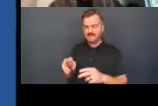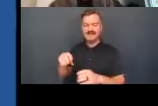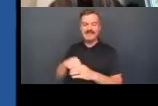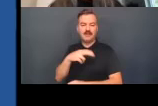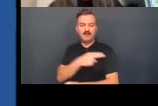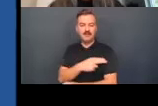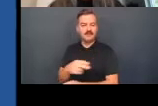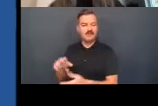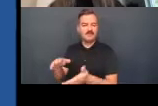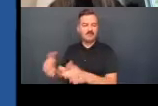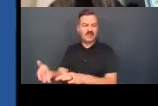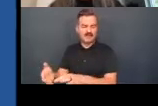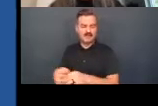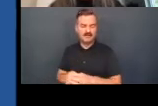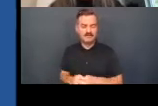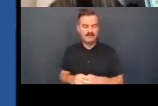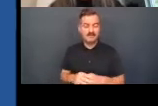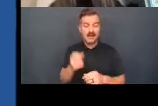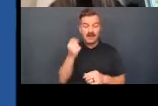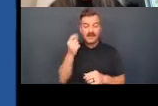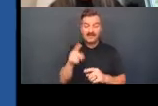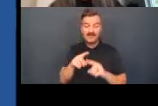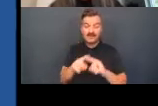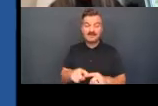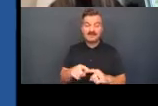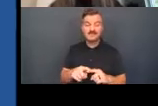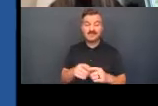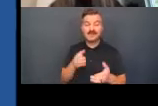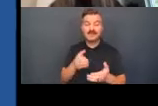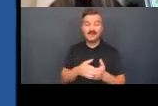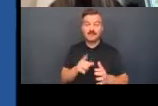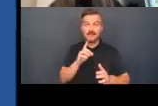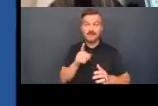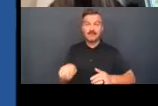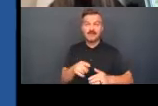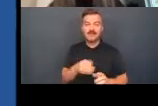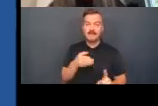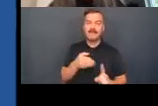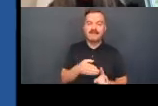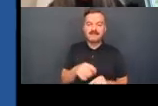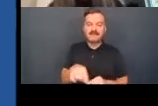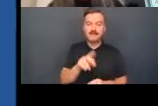16:02:31 However, they are based against people that I'm sorry, they are biased against people